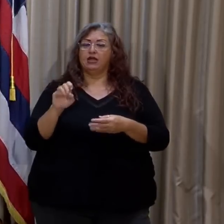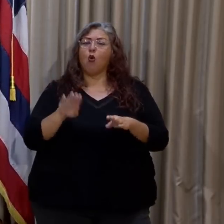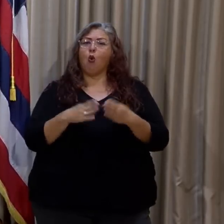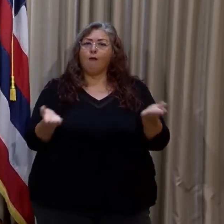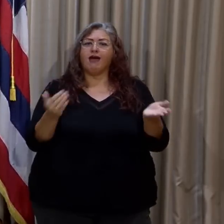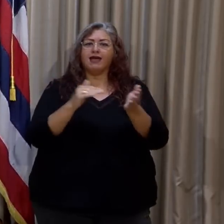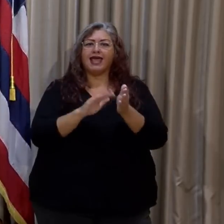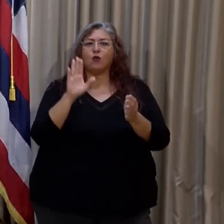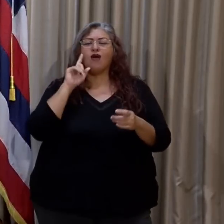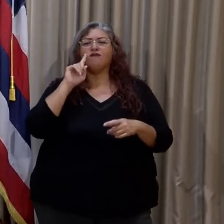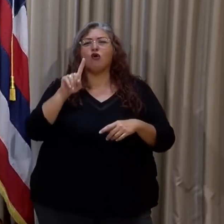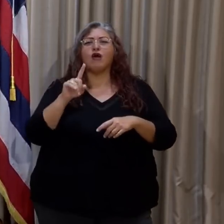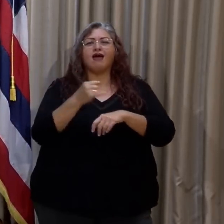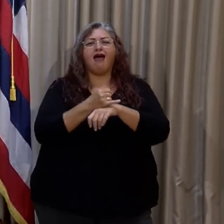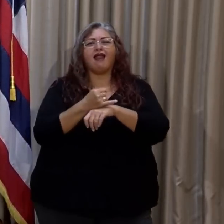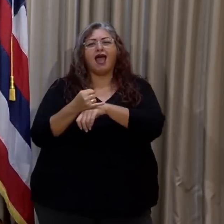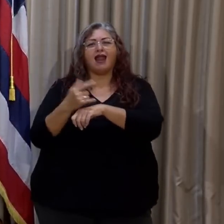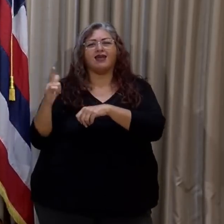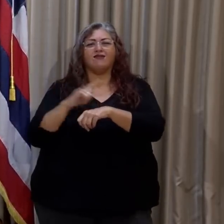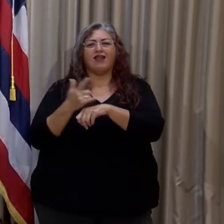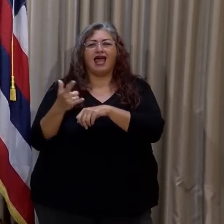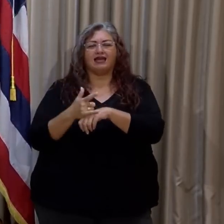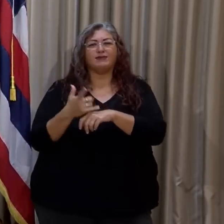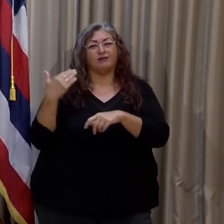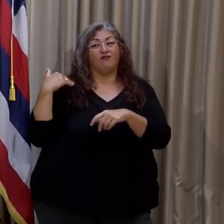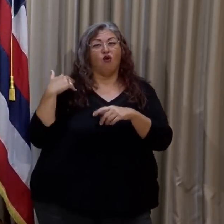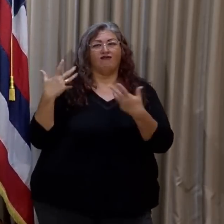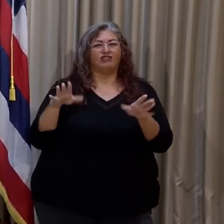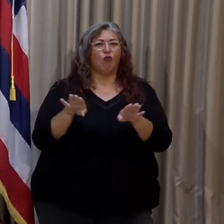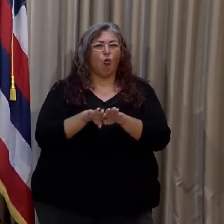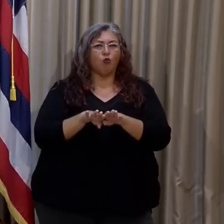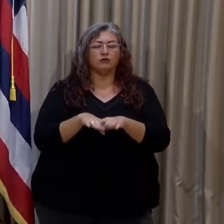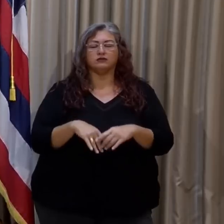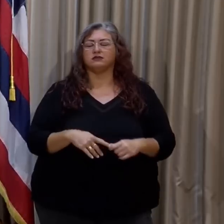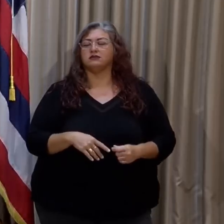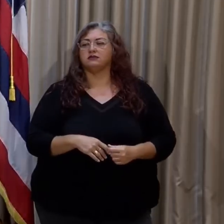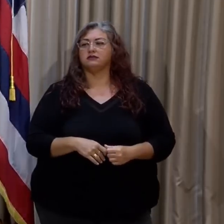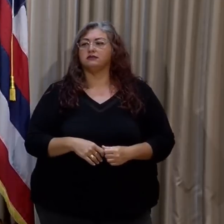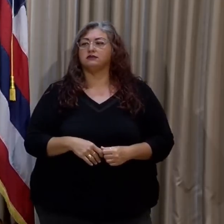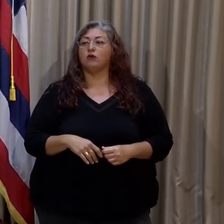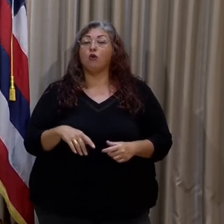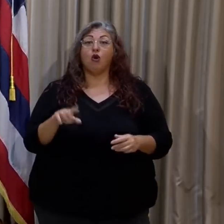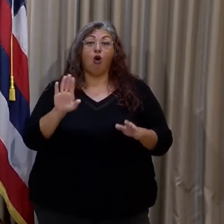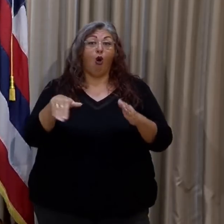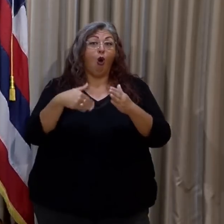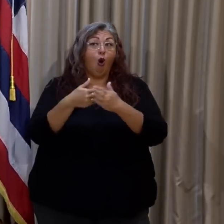PASSENGERS. IN ADDITION, THE BEAT GATES WILL BE OPEN TO ACCOMMODATE